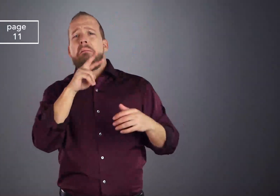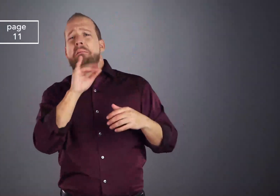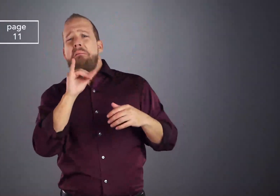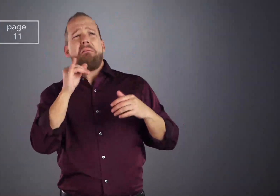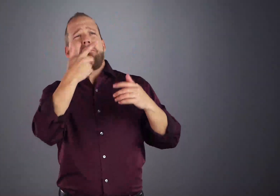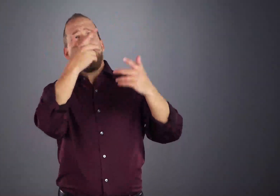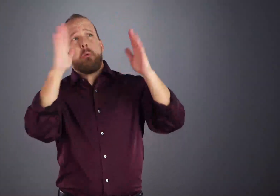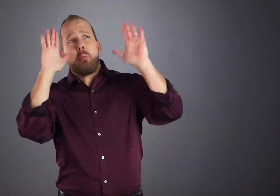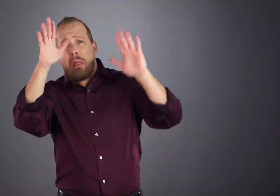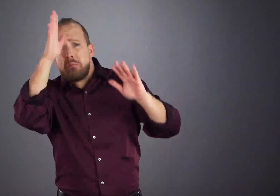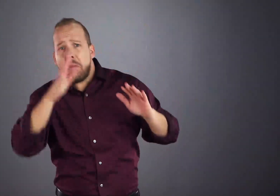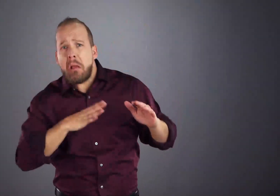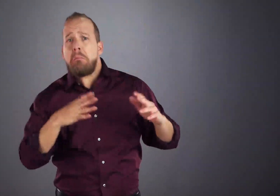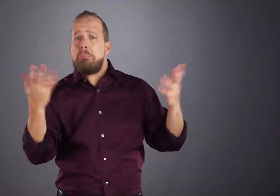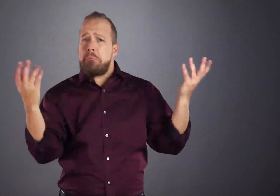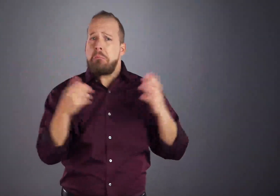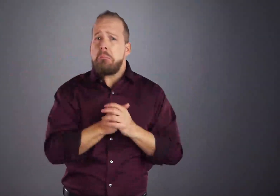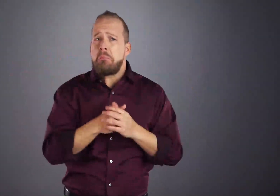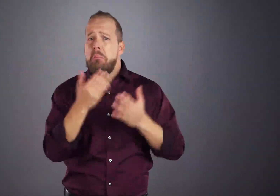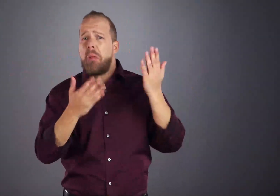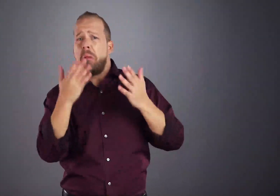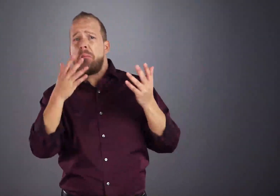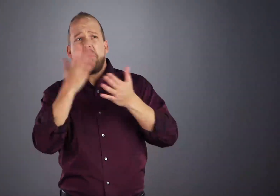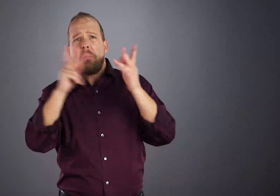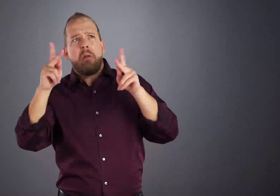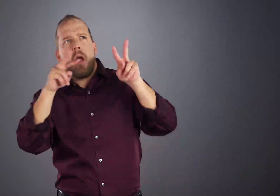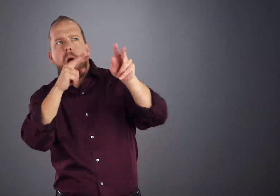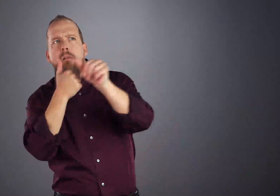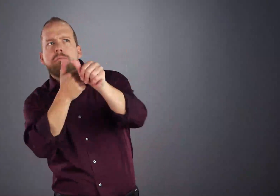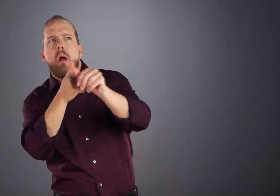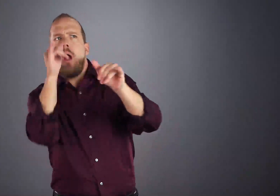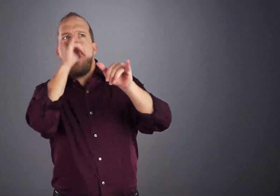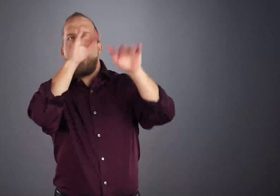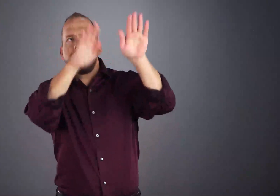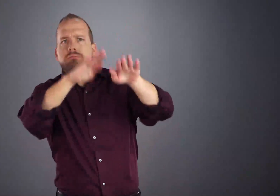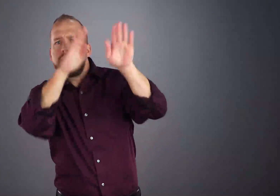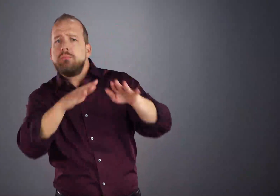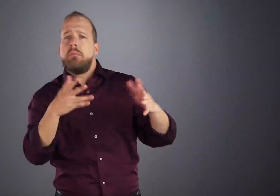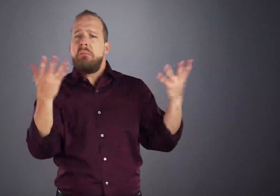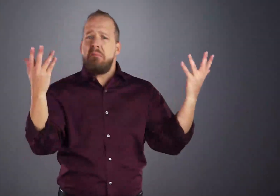not too closely followed by those who claimed Him.